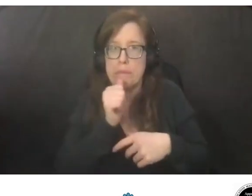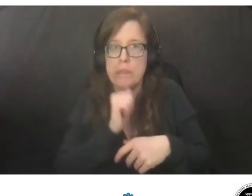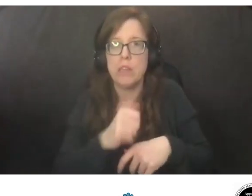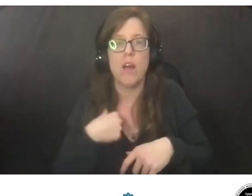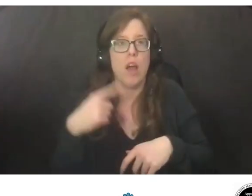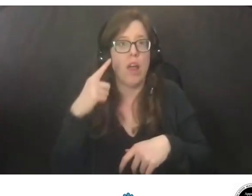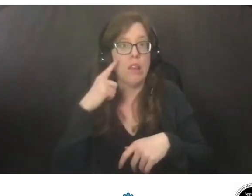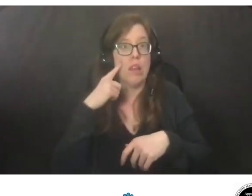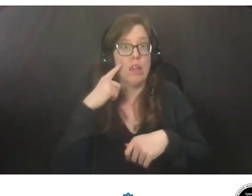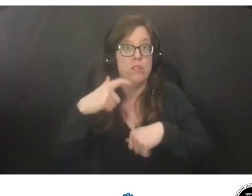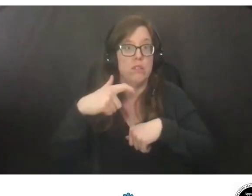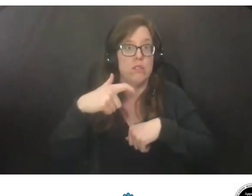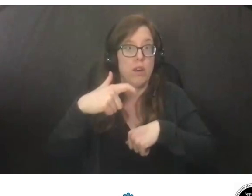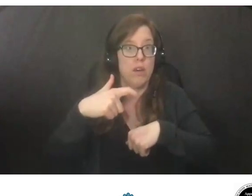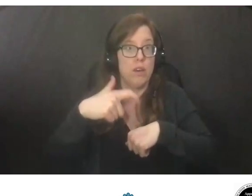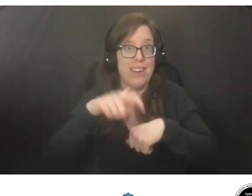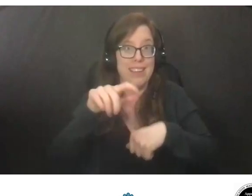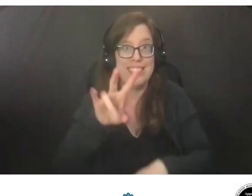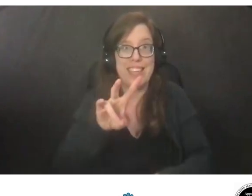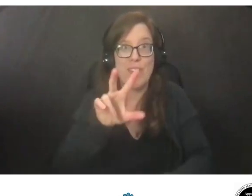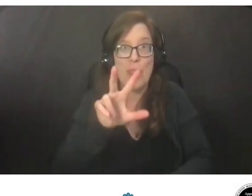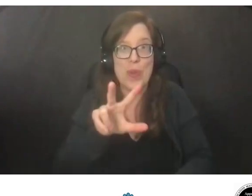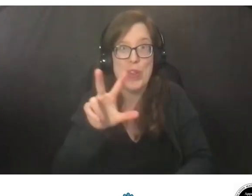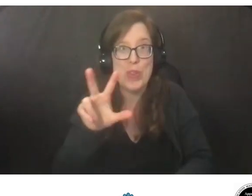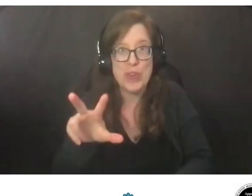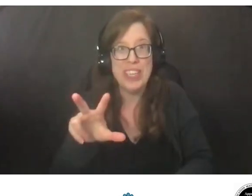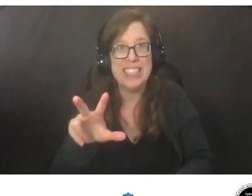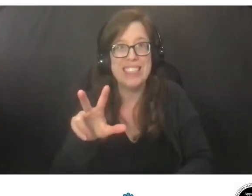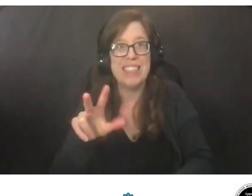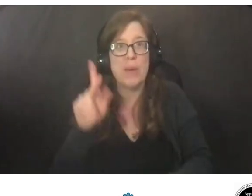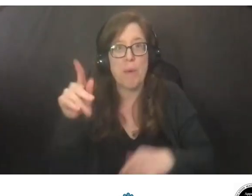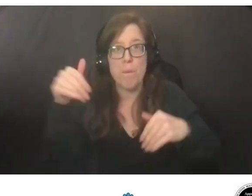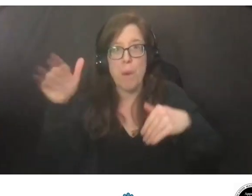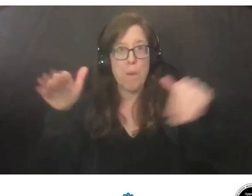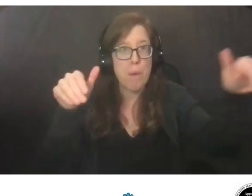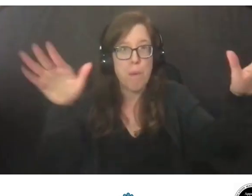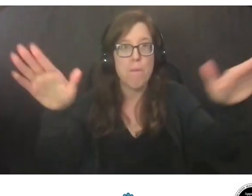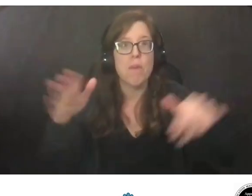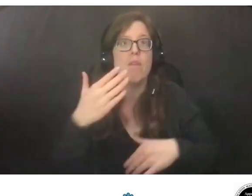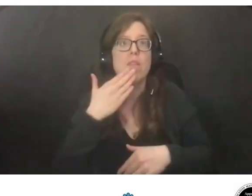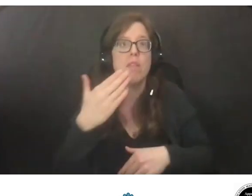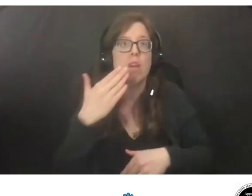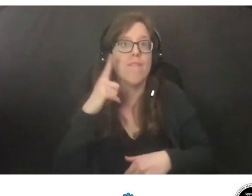I think we are at 7:33. So we're going to let people go. And again thank you so much